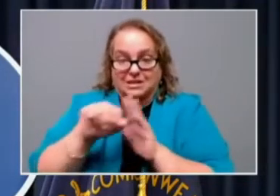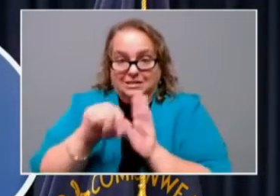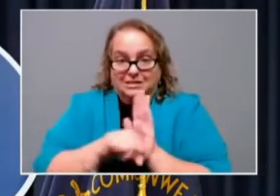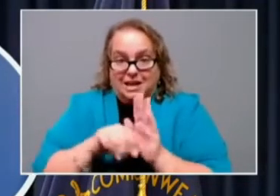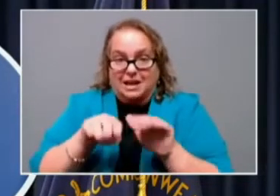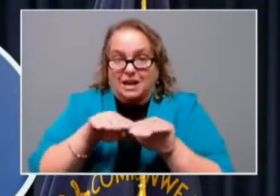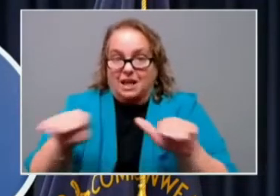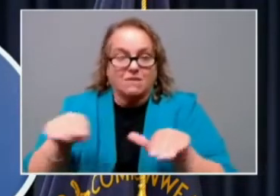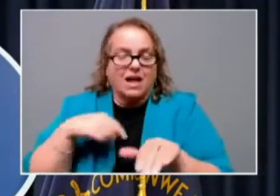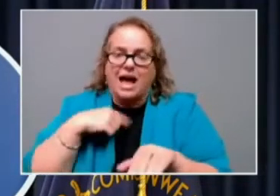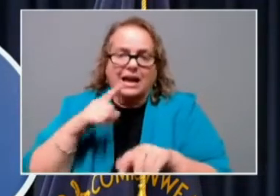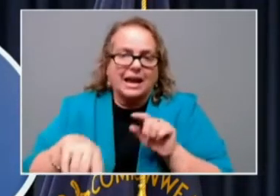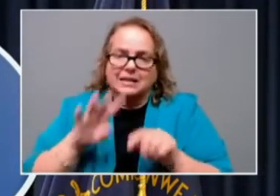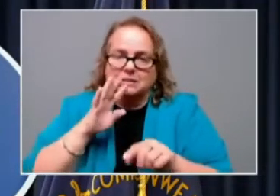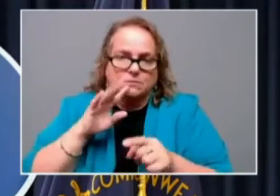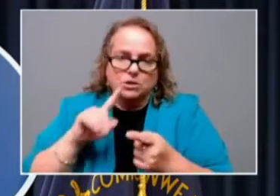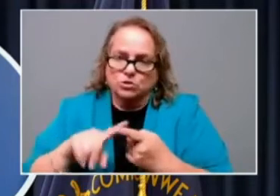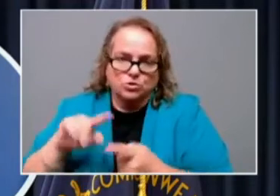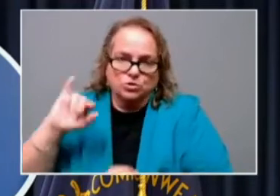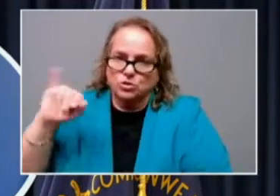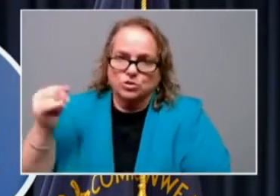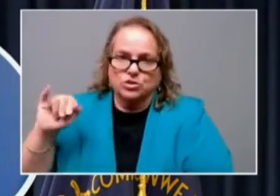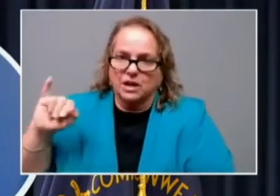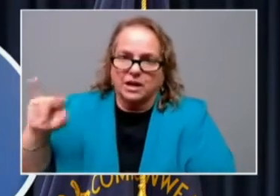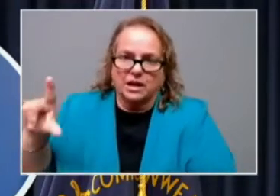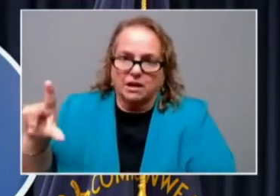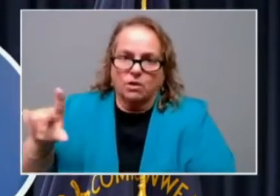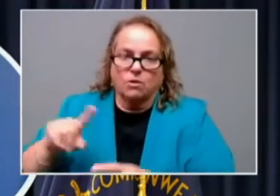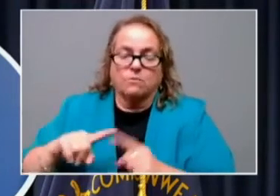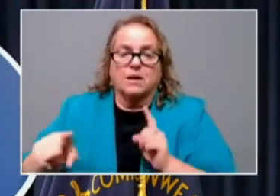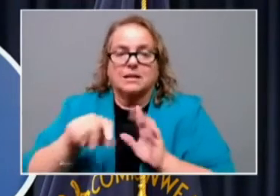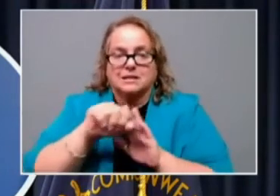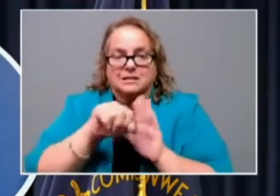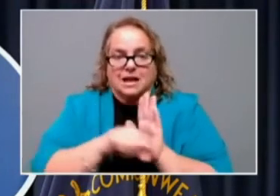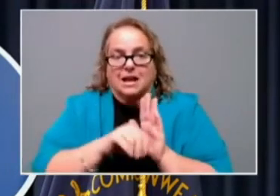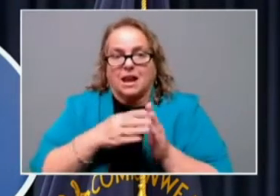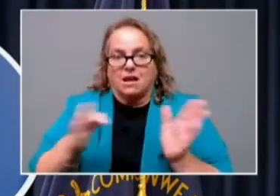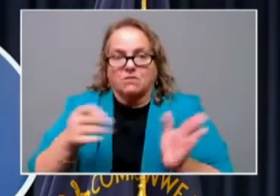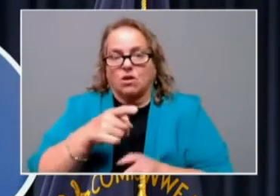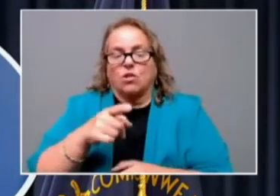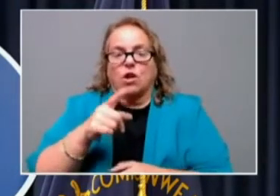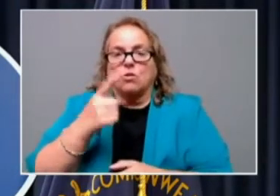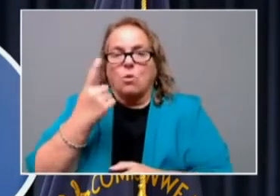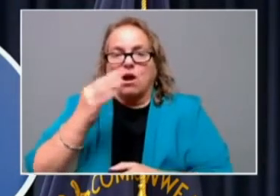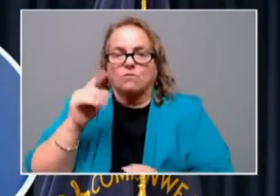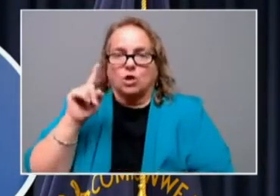level. Um, are some of the lowest vaccinated populations by percentage.